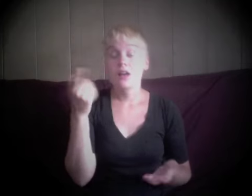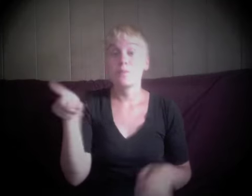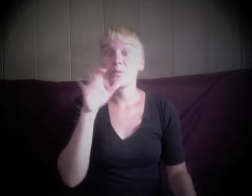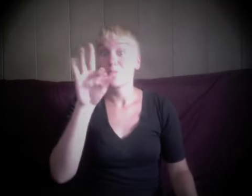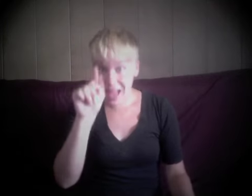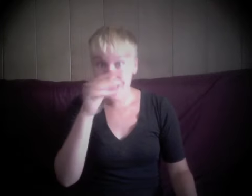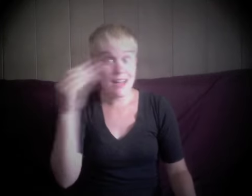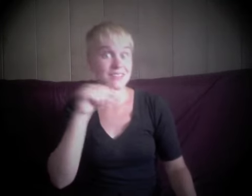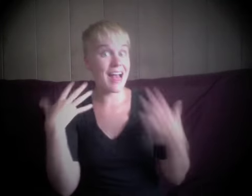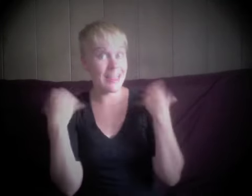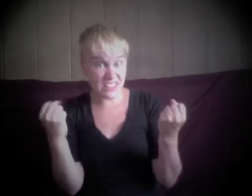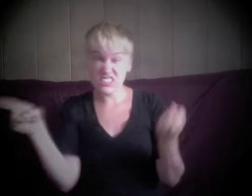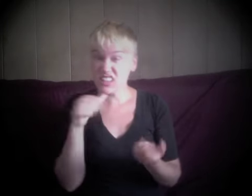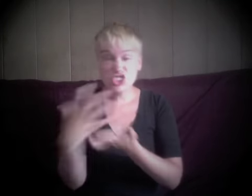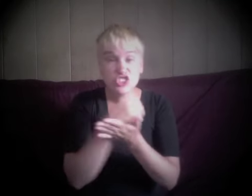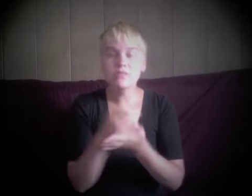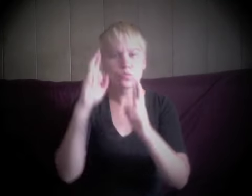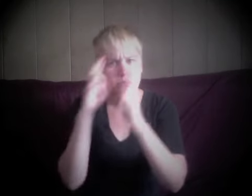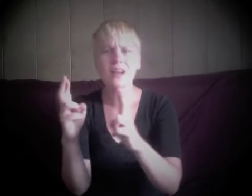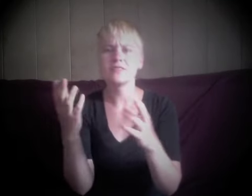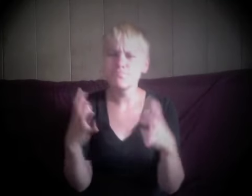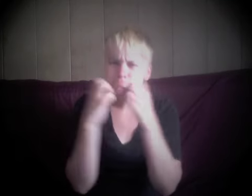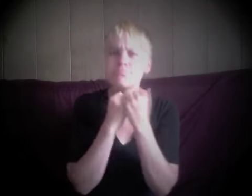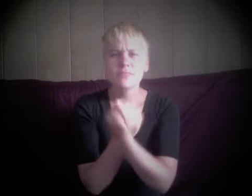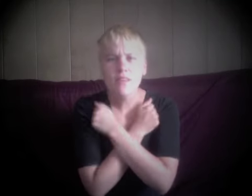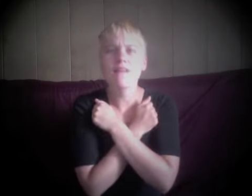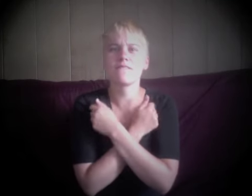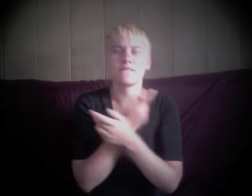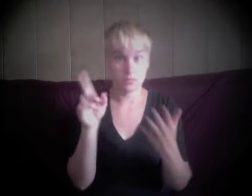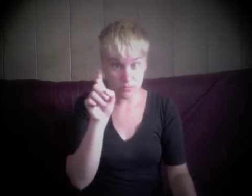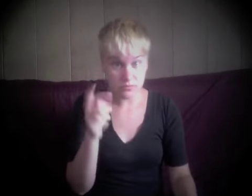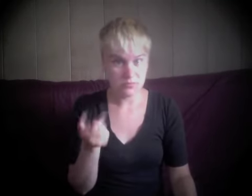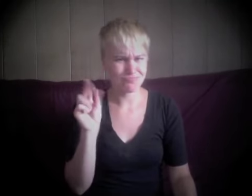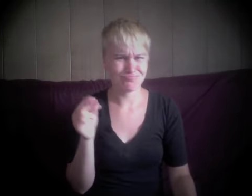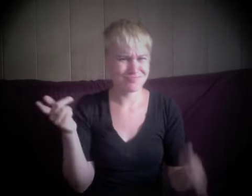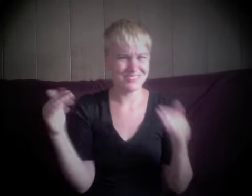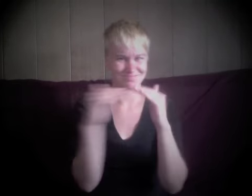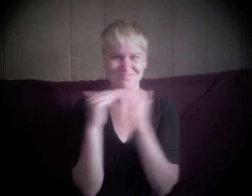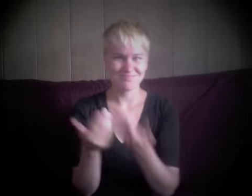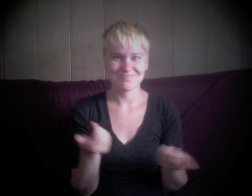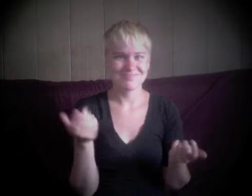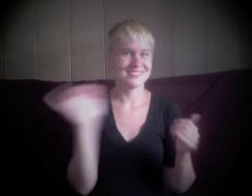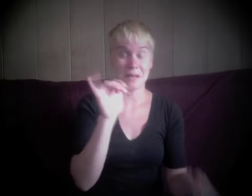And are fat, unhealthy people not deserving of respect or humanity?